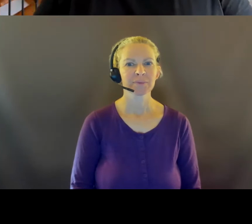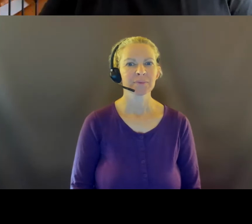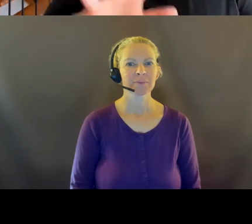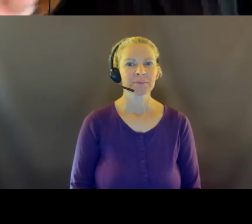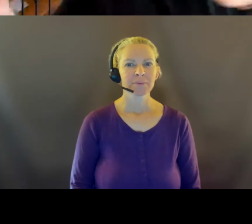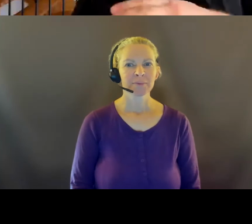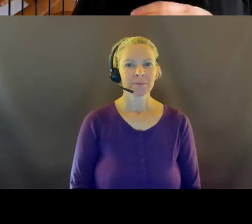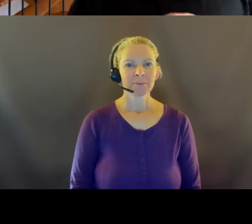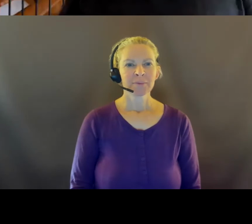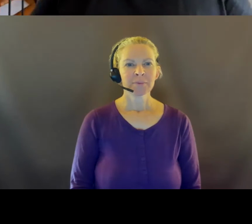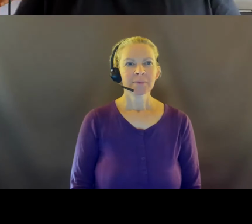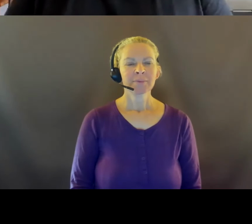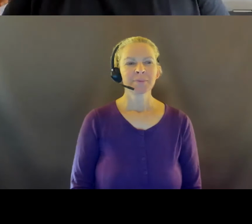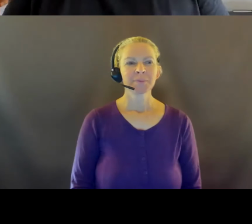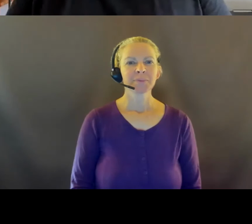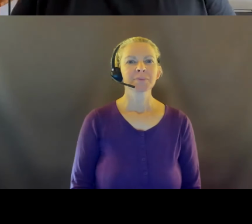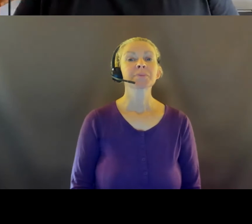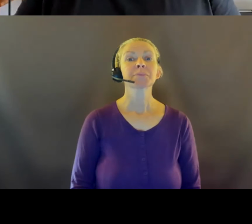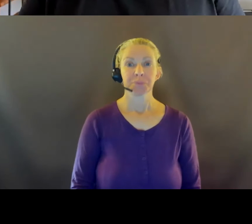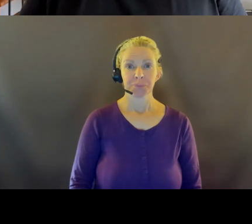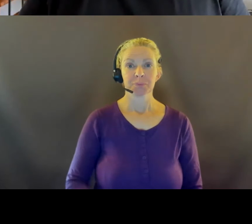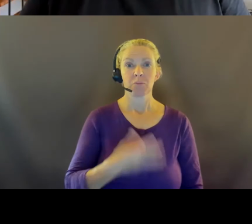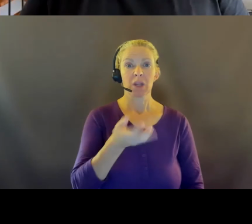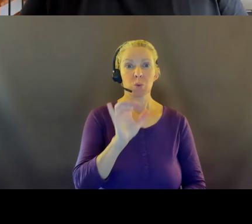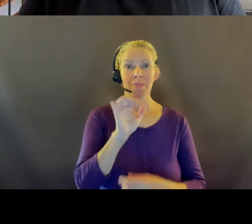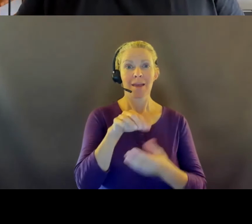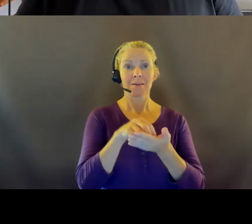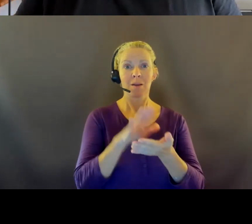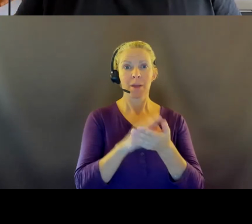On the right-hand side of that document, if that is helpful, there is a heading labeled